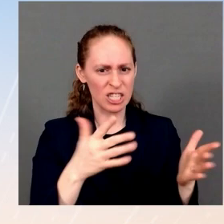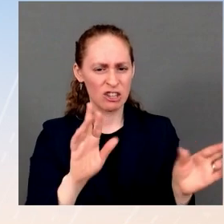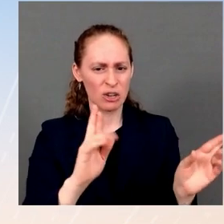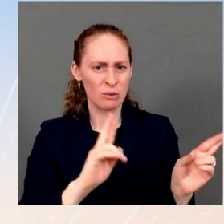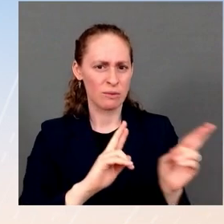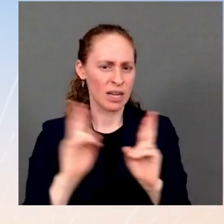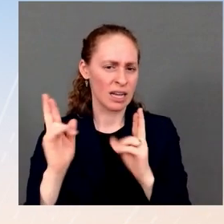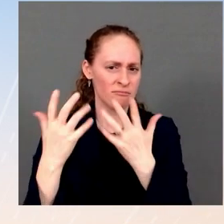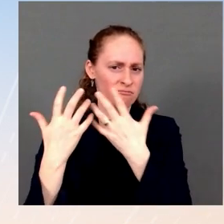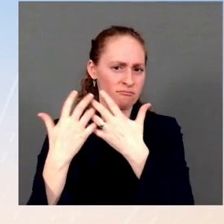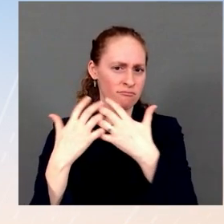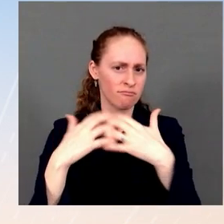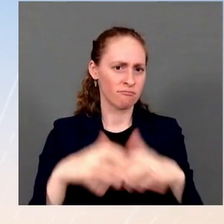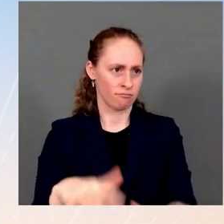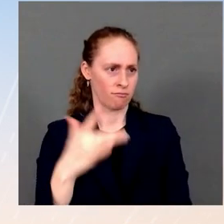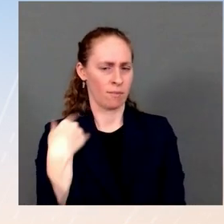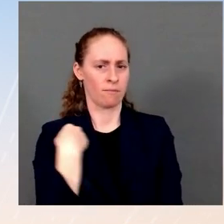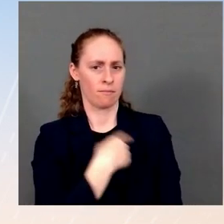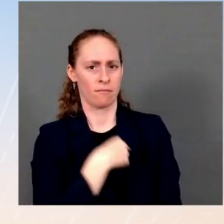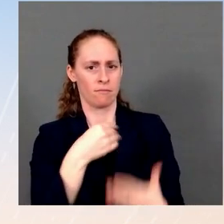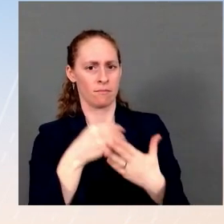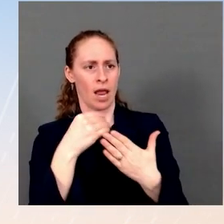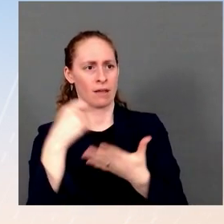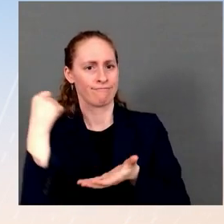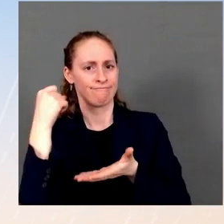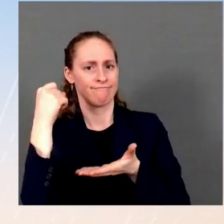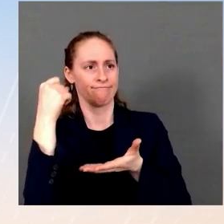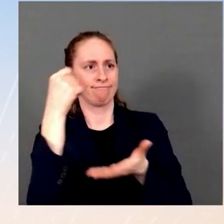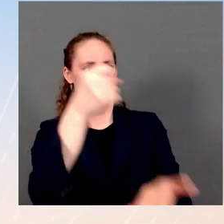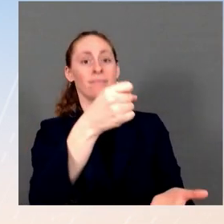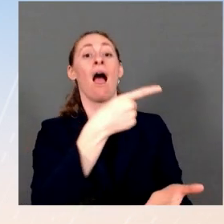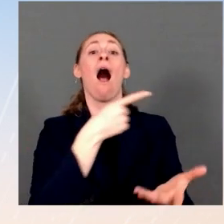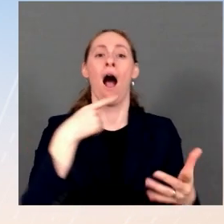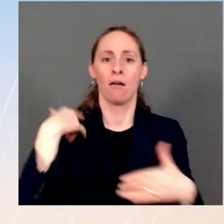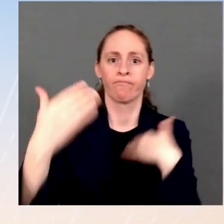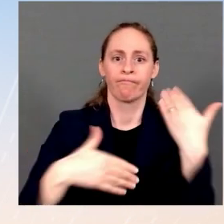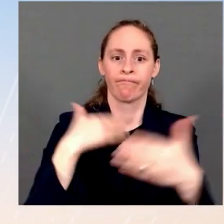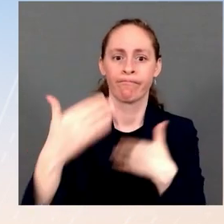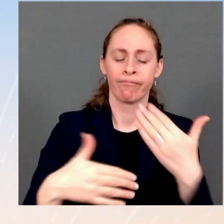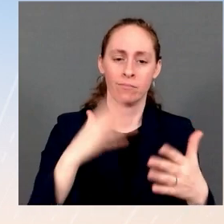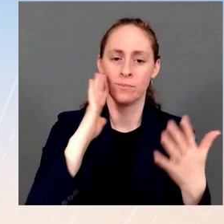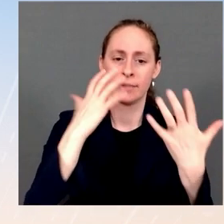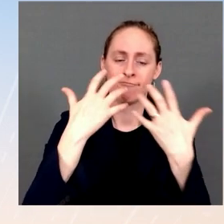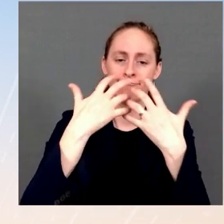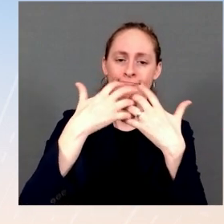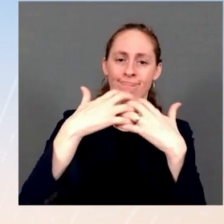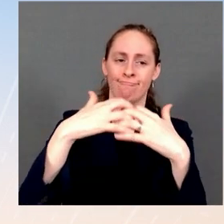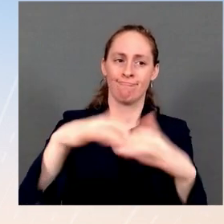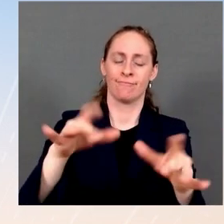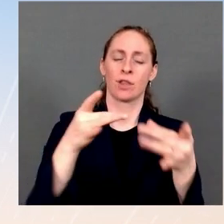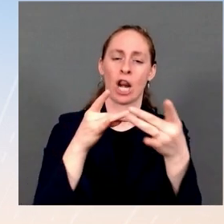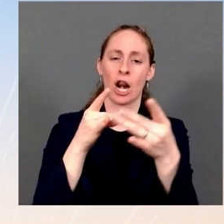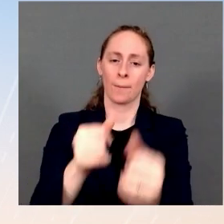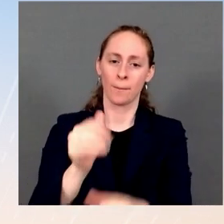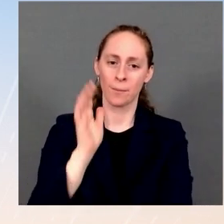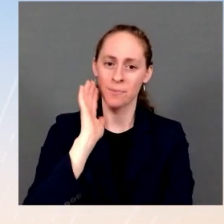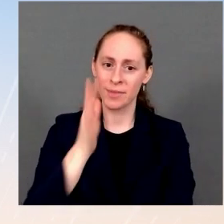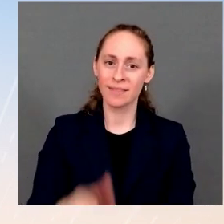And I don't think we're skipping a beat here. What we've been doing, as an administration, is building the relationships and building,